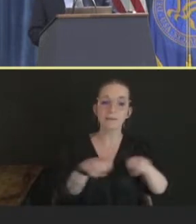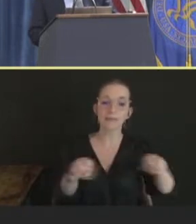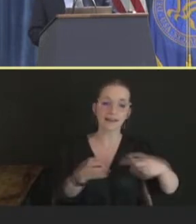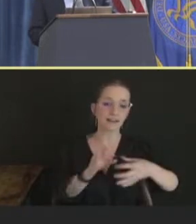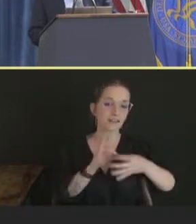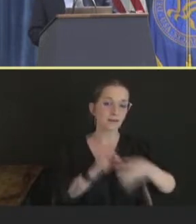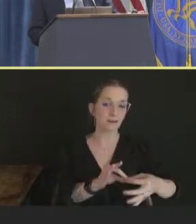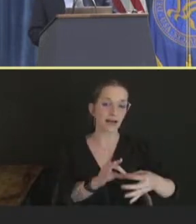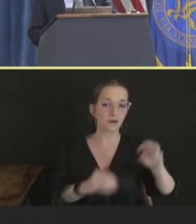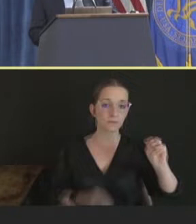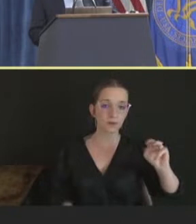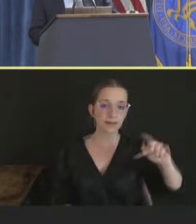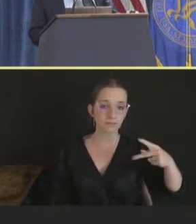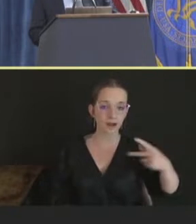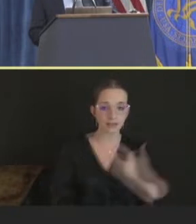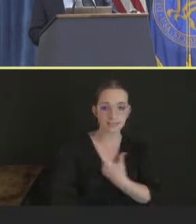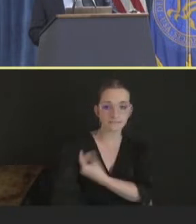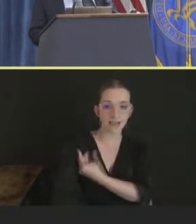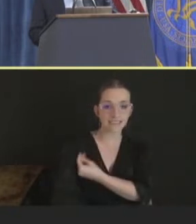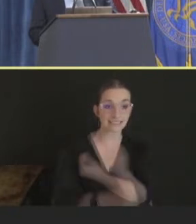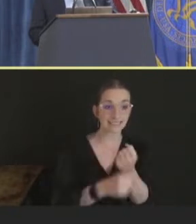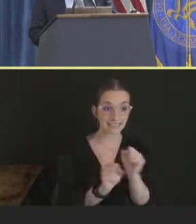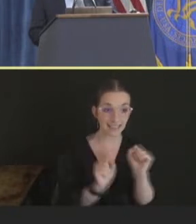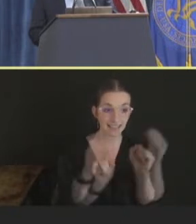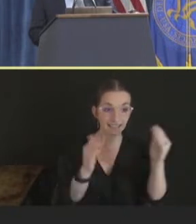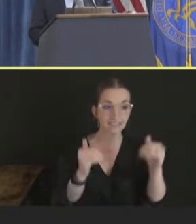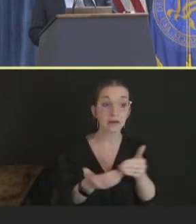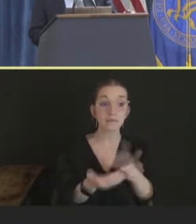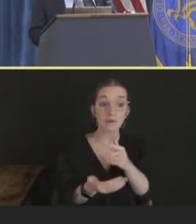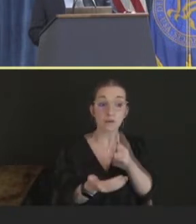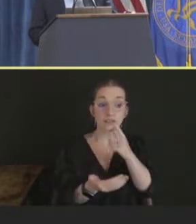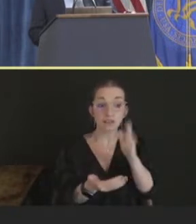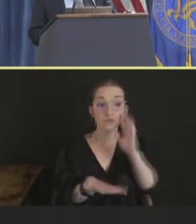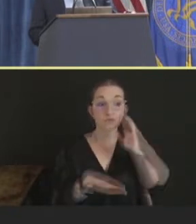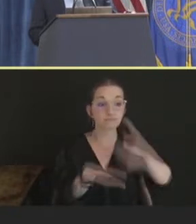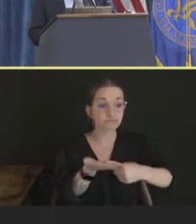Just before lunch, we'll hear from an expert at CDC about evaluating evidence to address